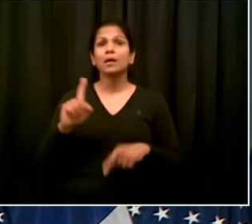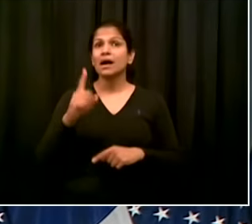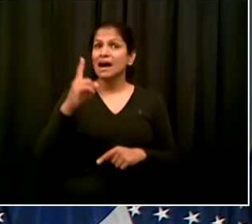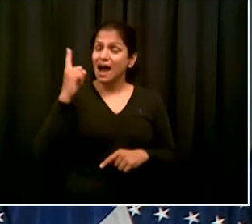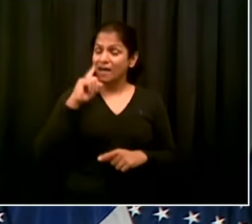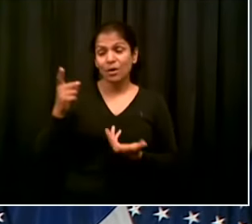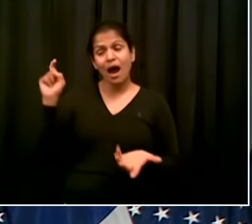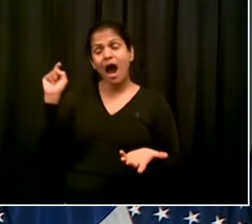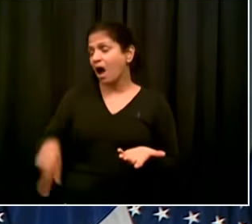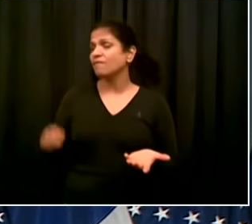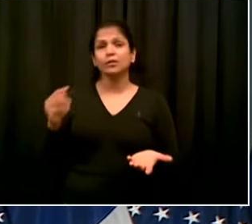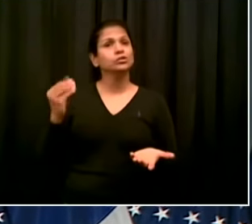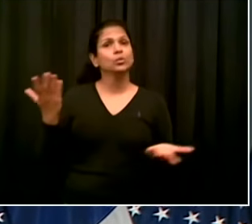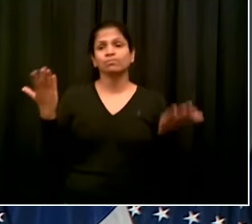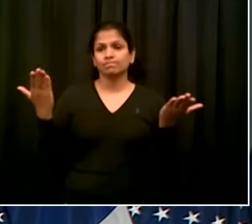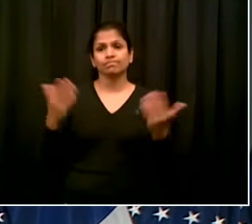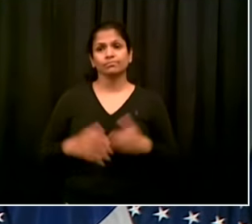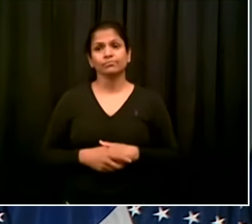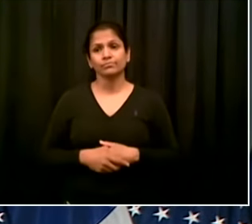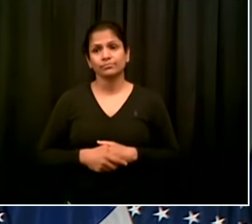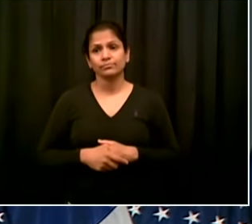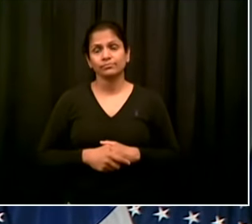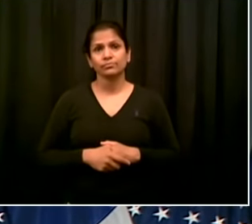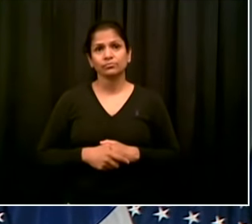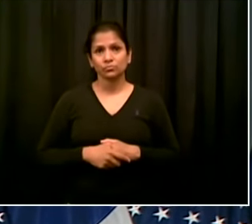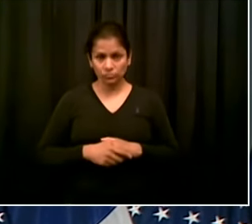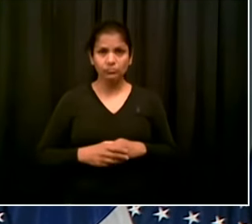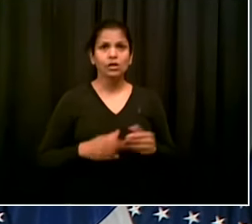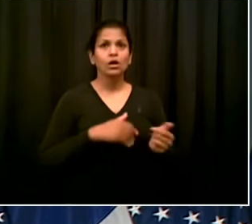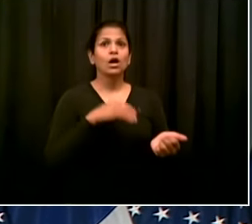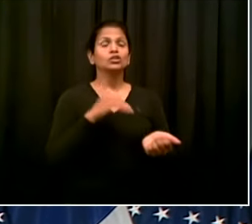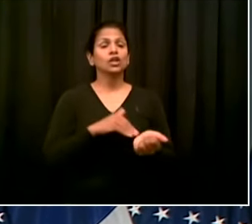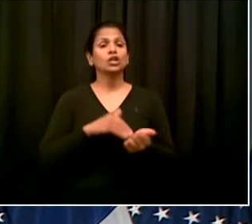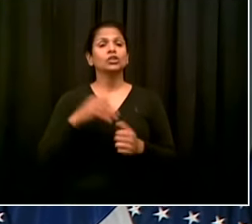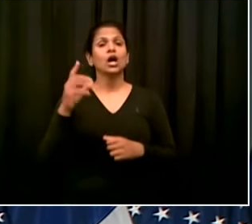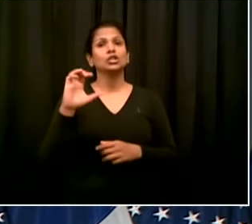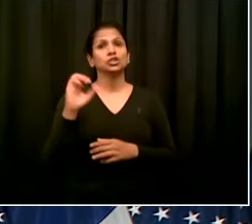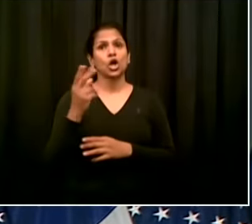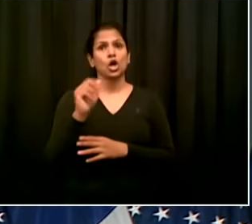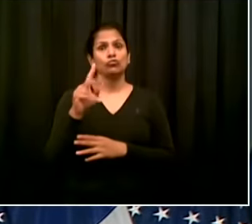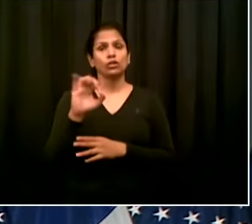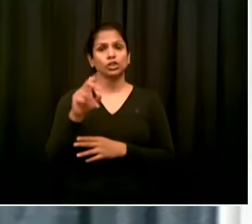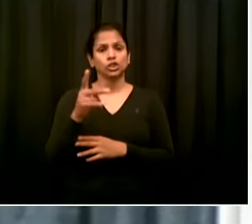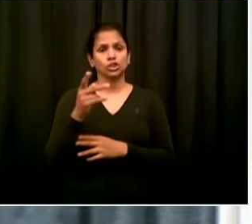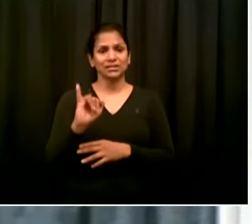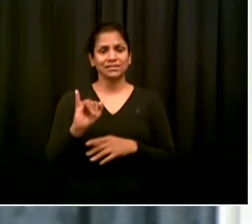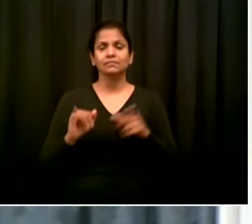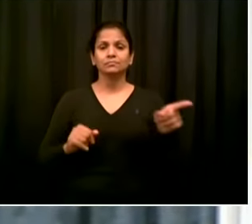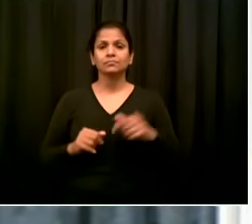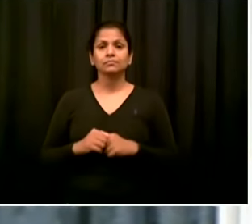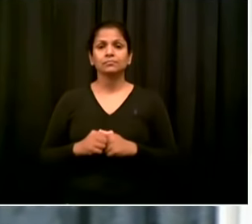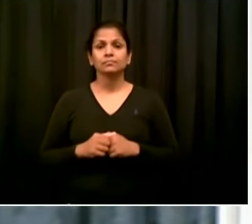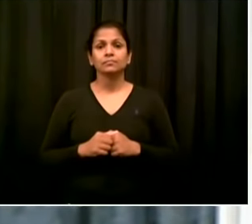IF YOU ARE GOING TO MAKE TESTIFY DECISIONS ABOUT, FOR EXAMPLE, WHETHER BUSINESSES OR